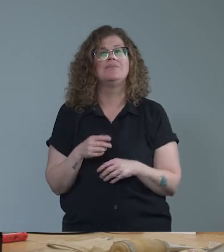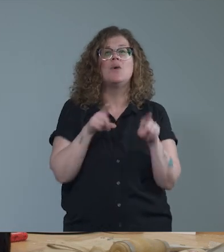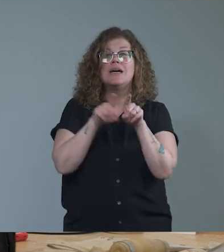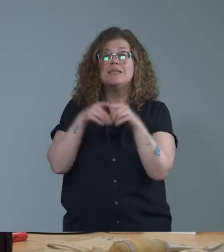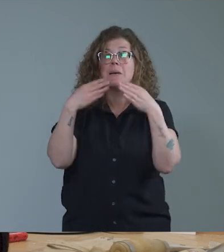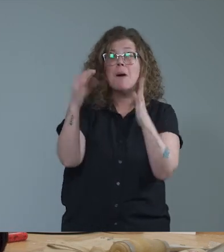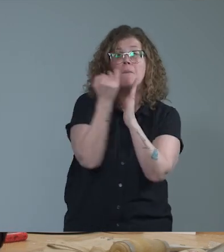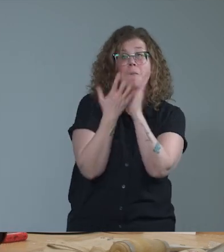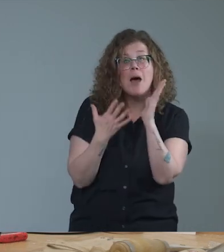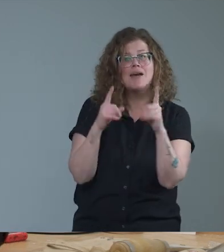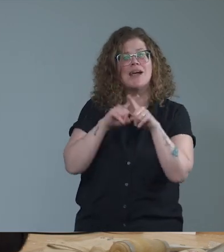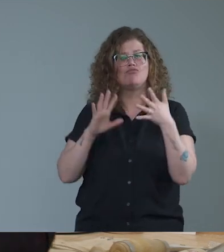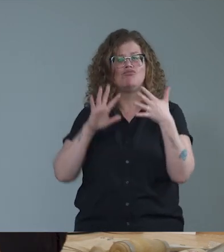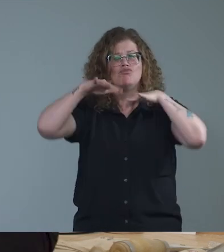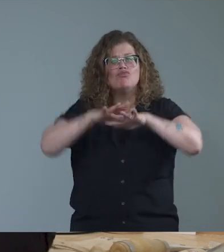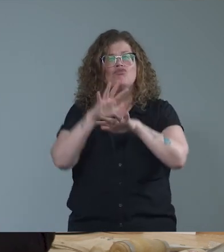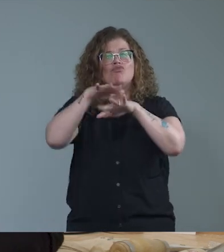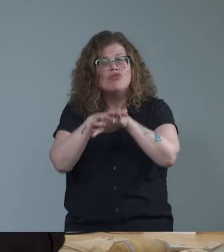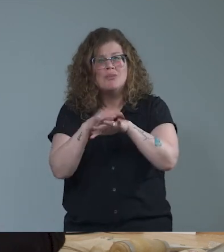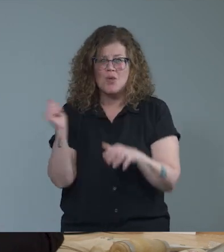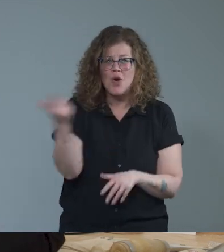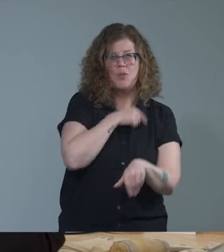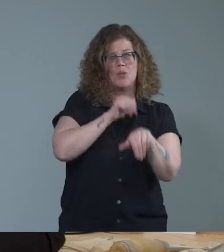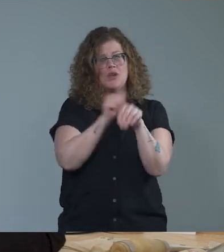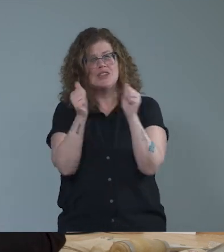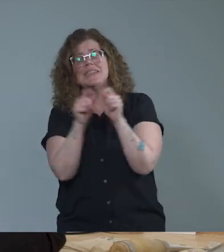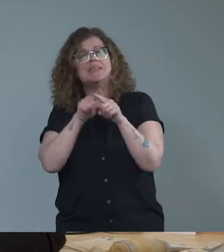This idea of what everybody else wants. And then so the job as public artists